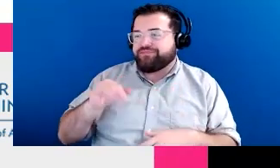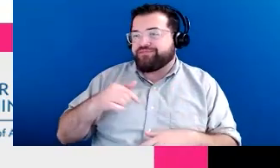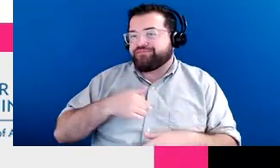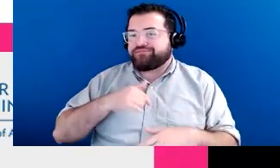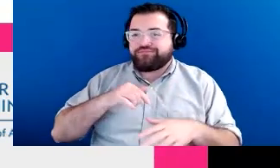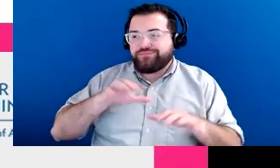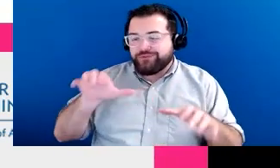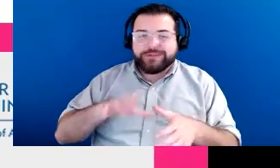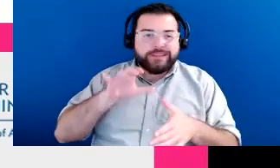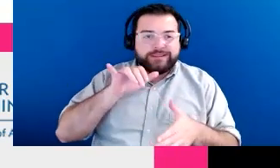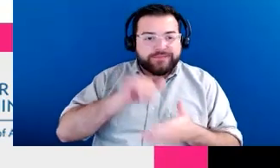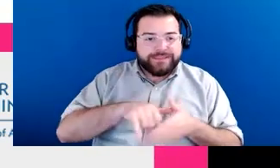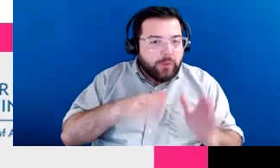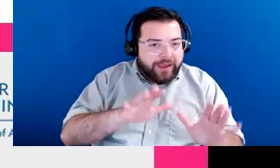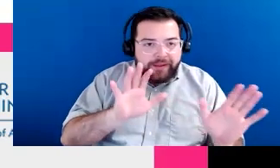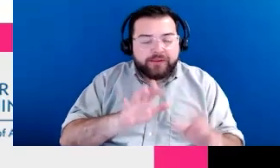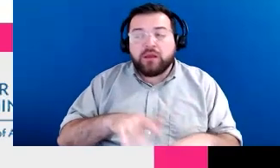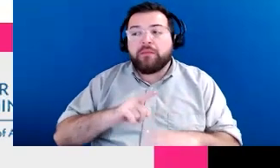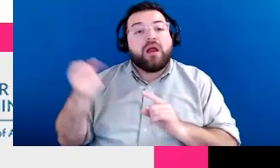And so again, just another resource for you to have.